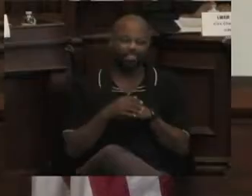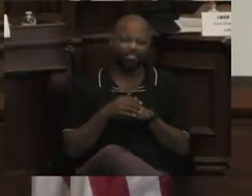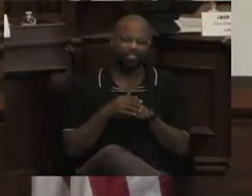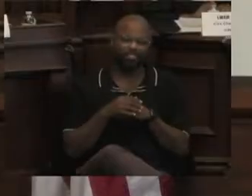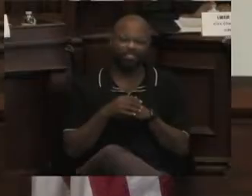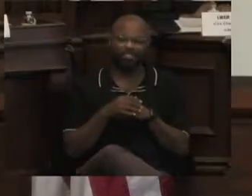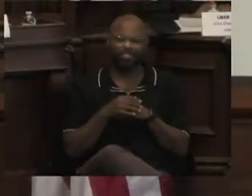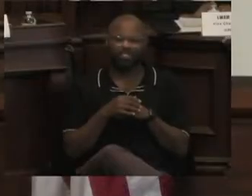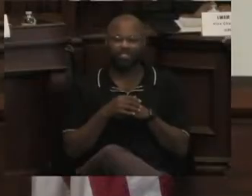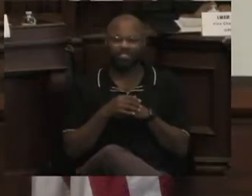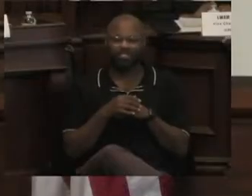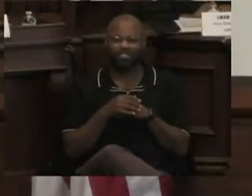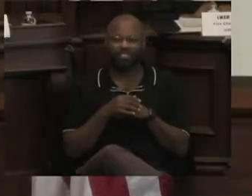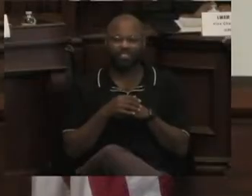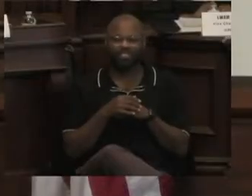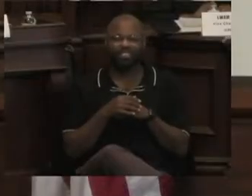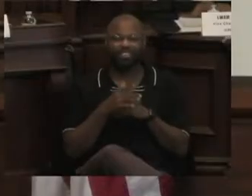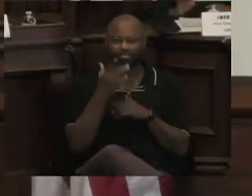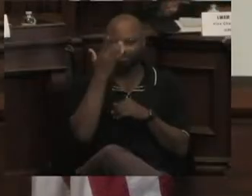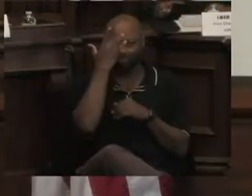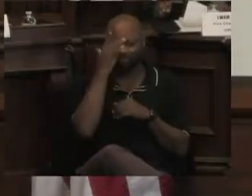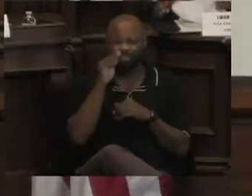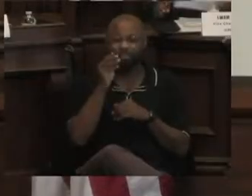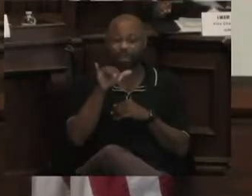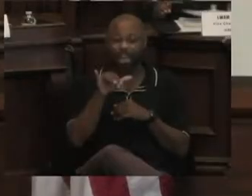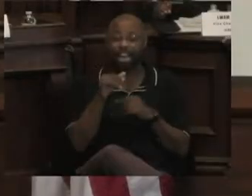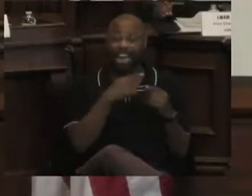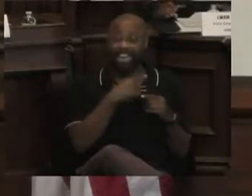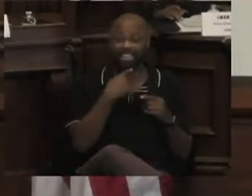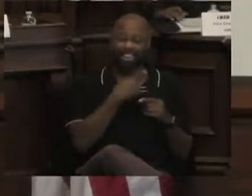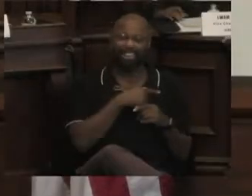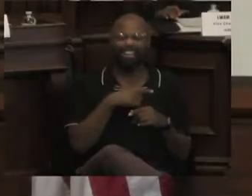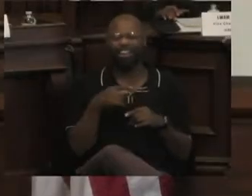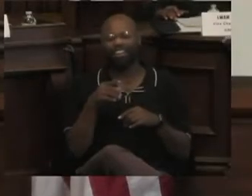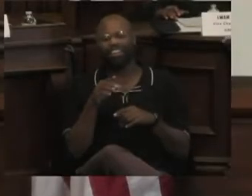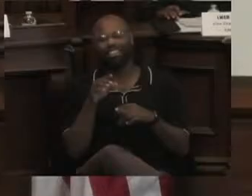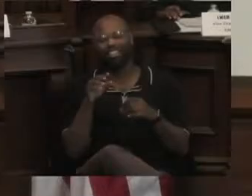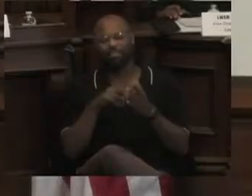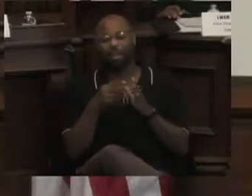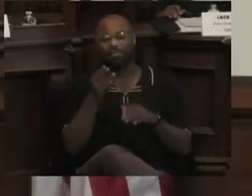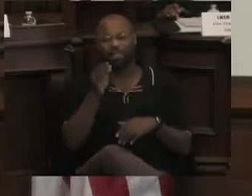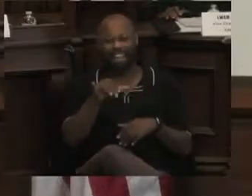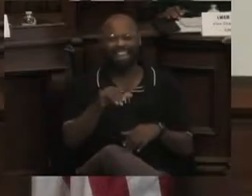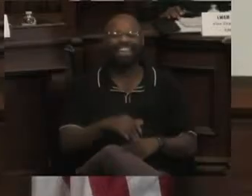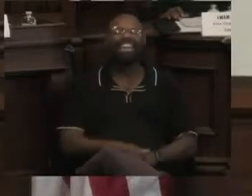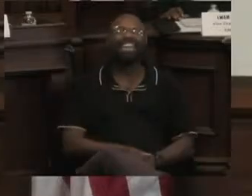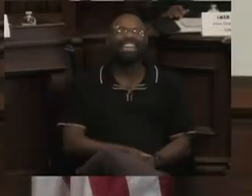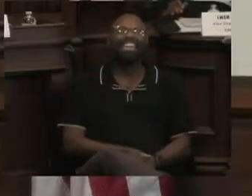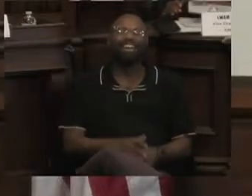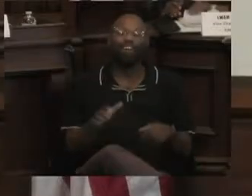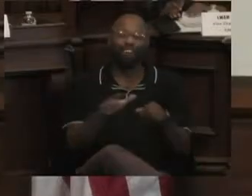Thursday, March 21st, 2026. As